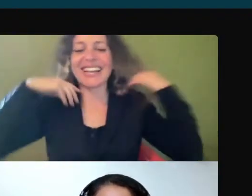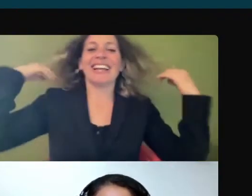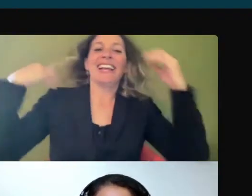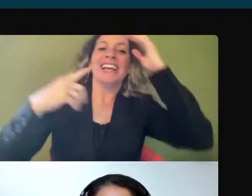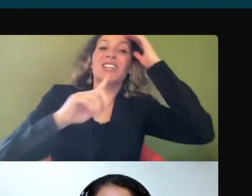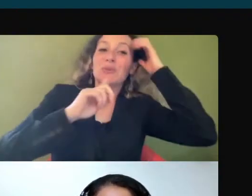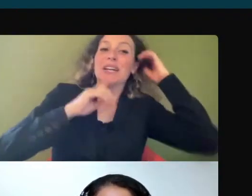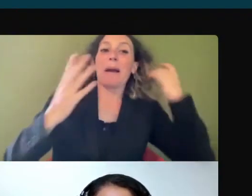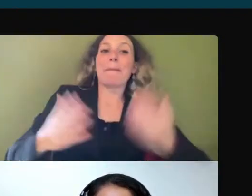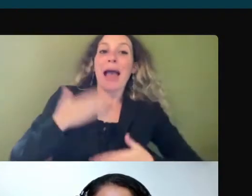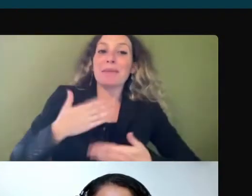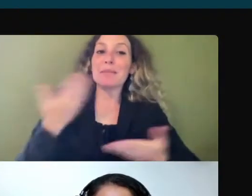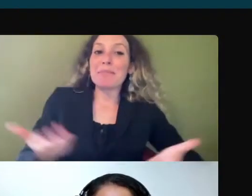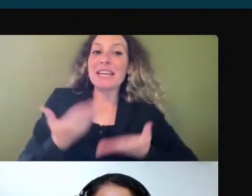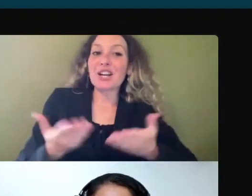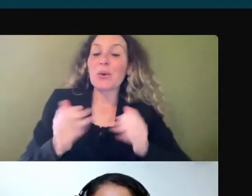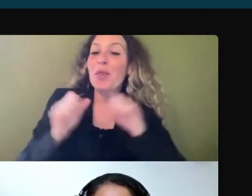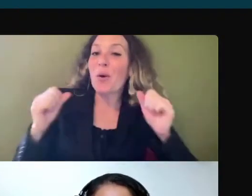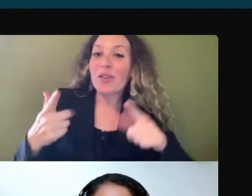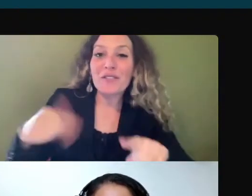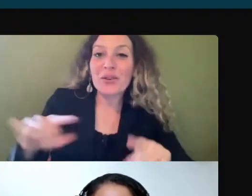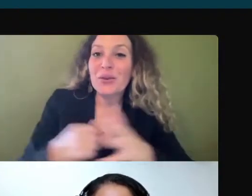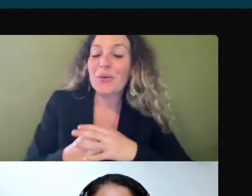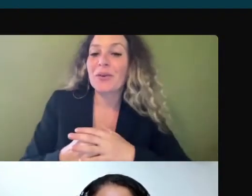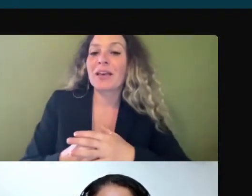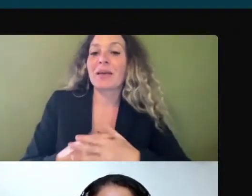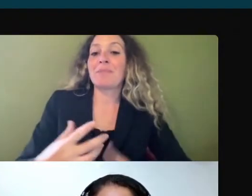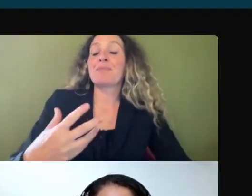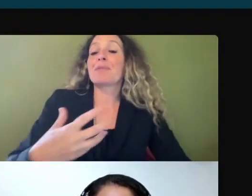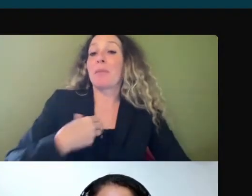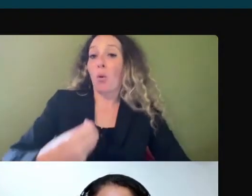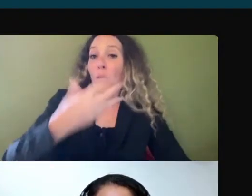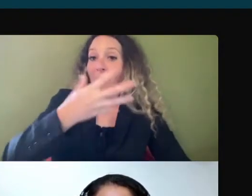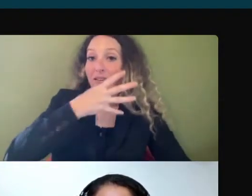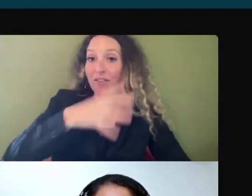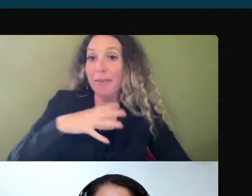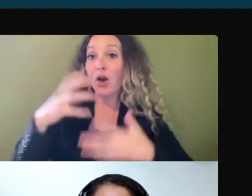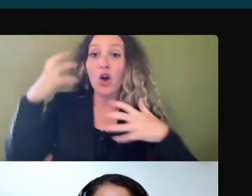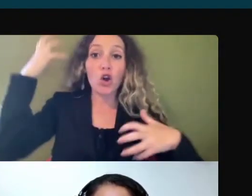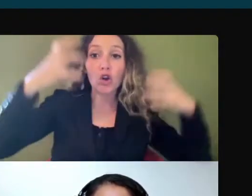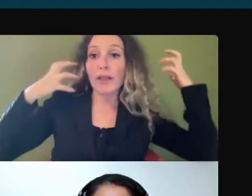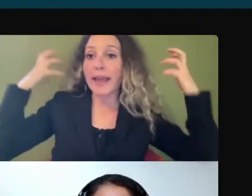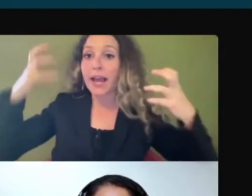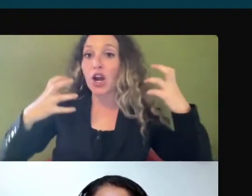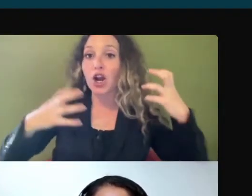And my visual description is I'm a white female with curly hair, with a red shirt on,